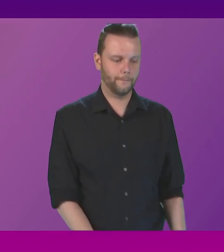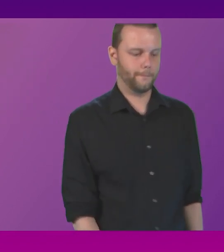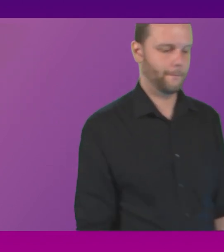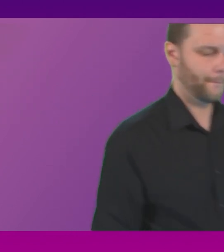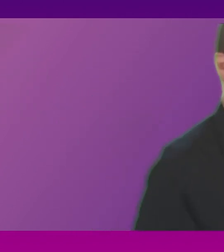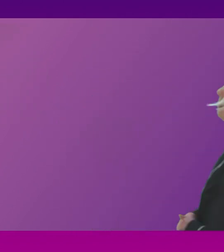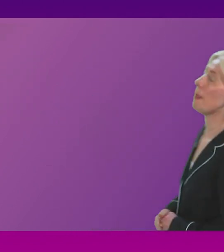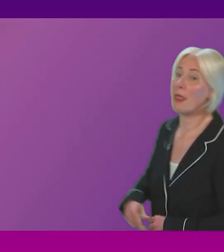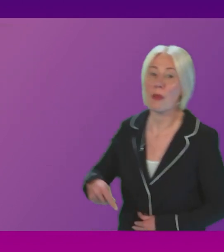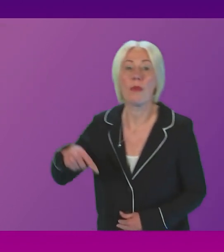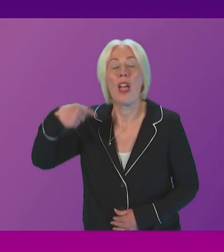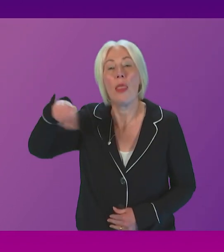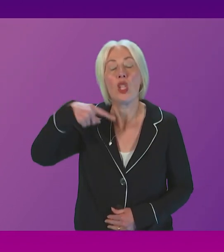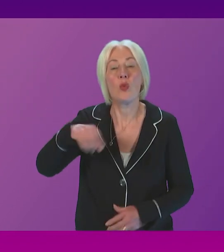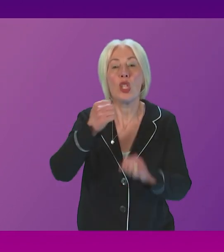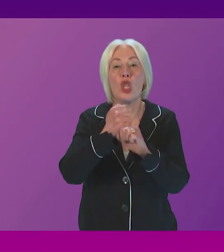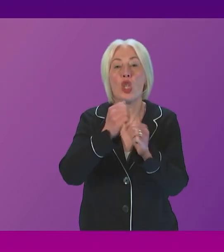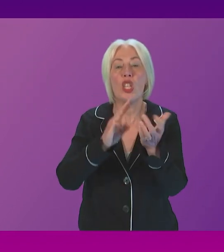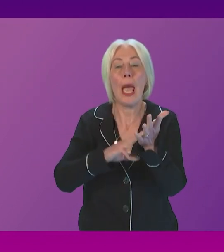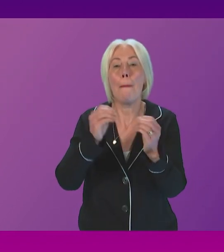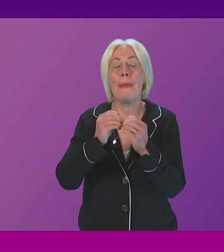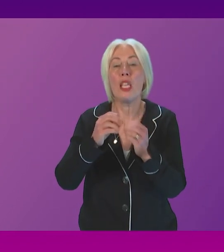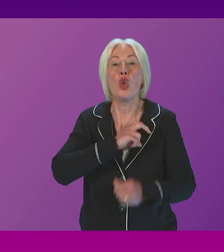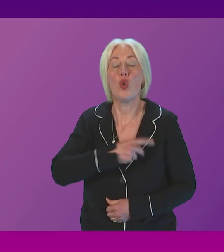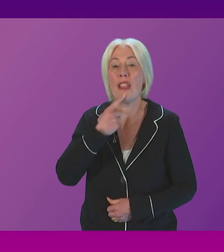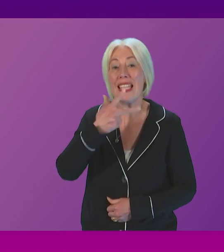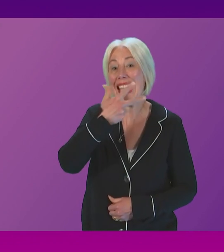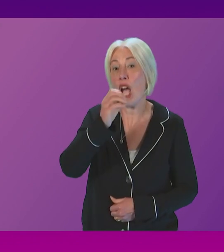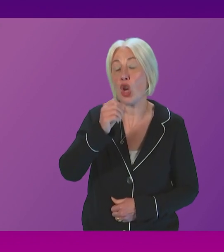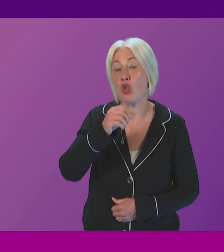This week, the GMB union has highlighted the fact that almost 800 Scottish ambulance